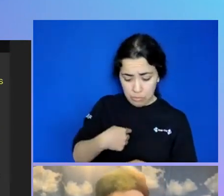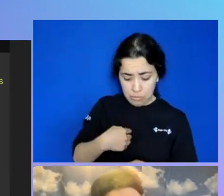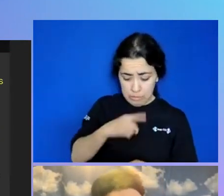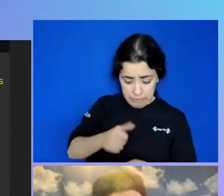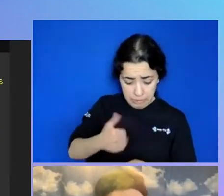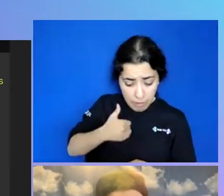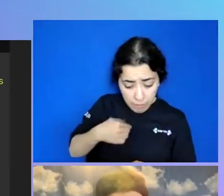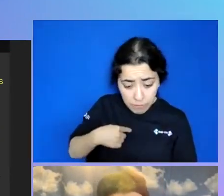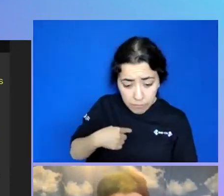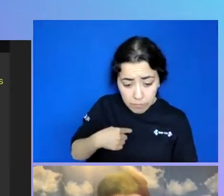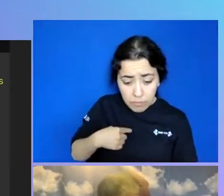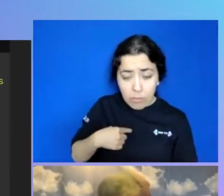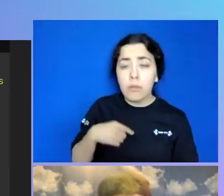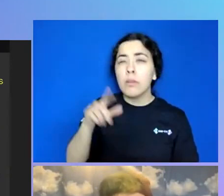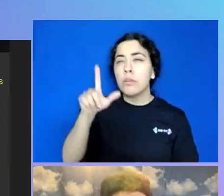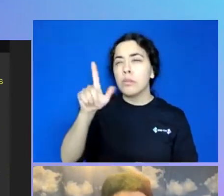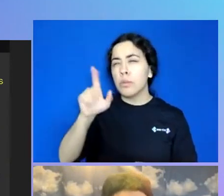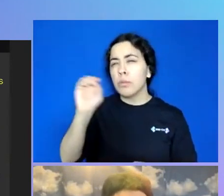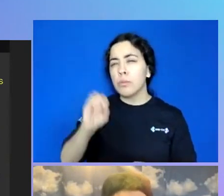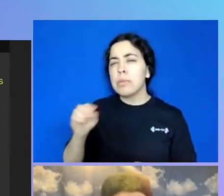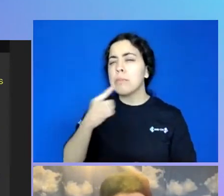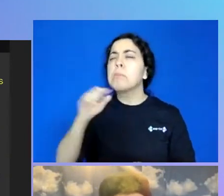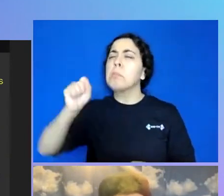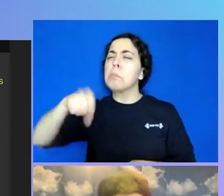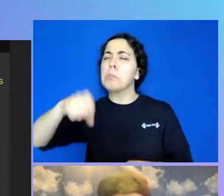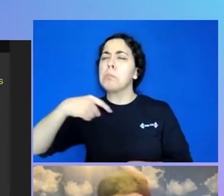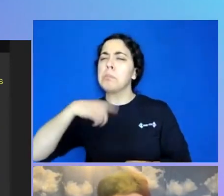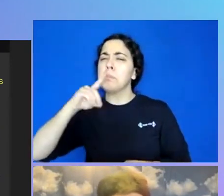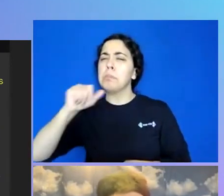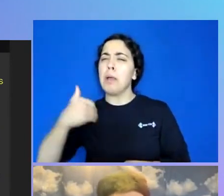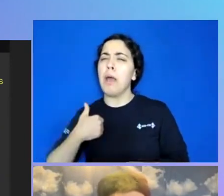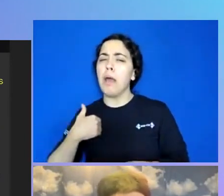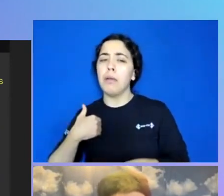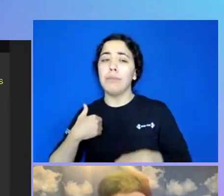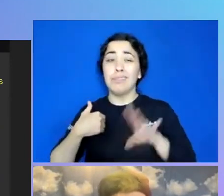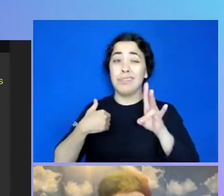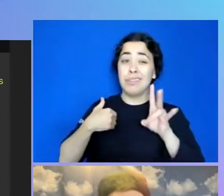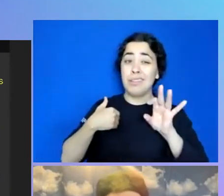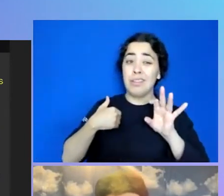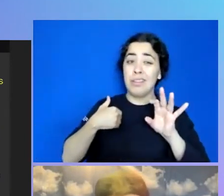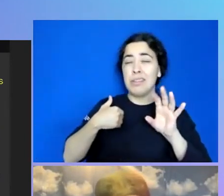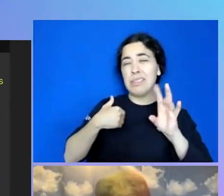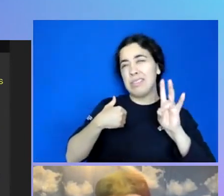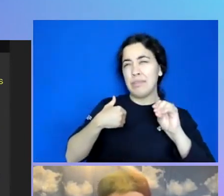myself to have a disability, and